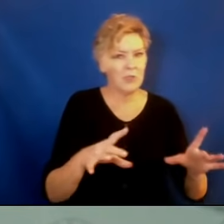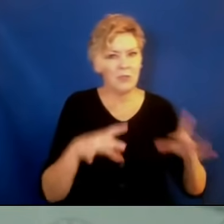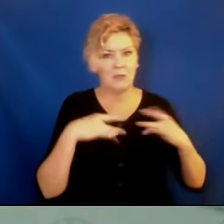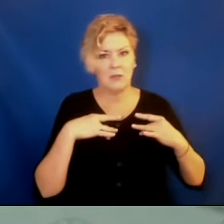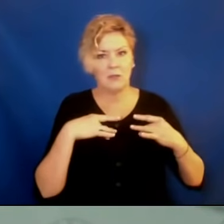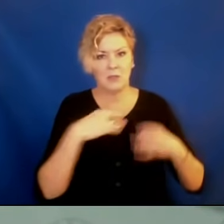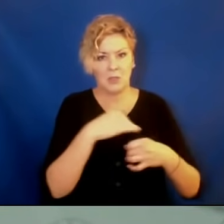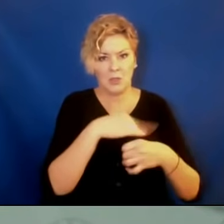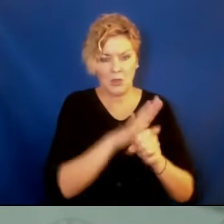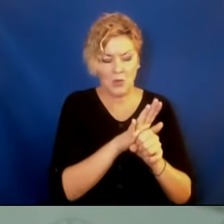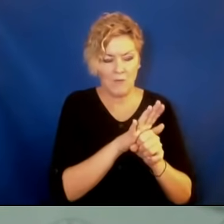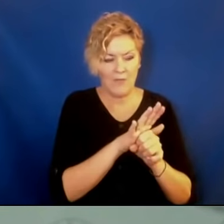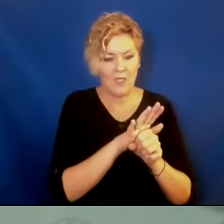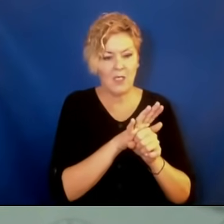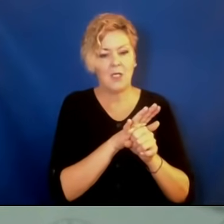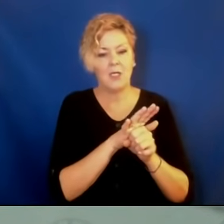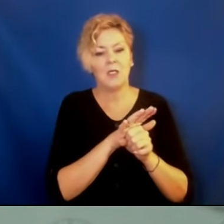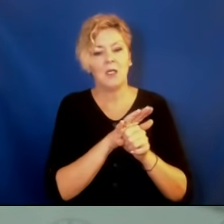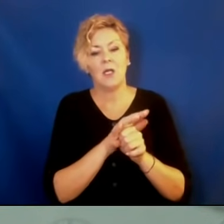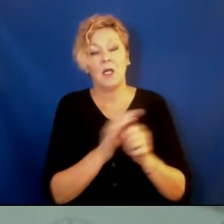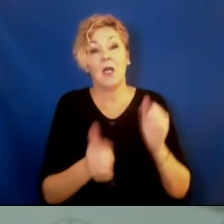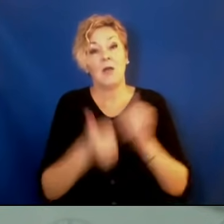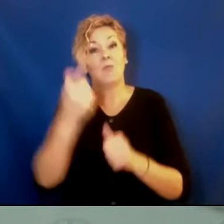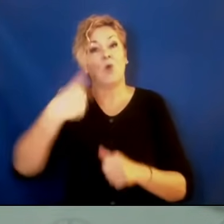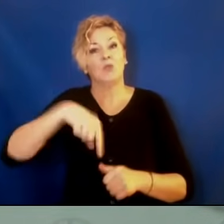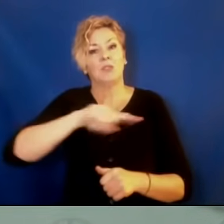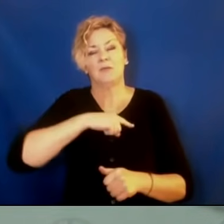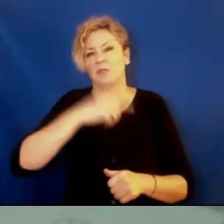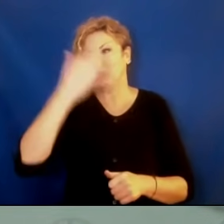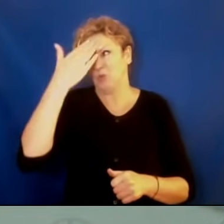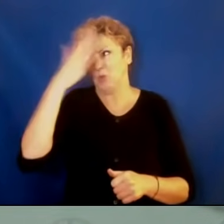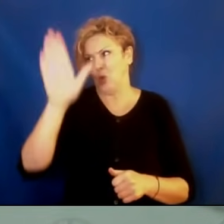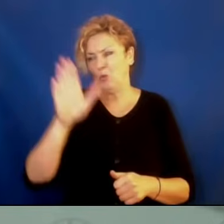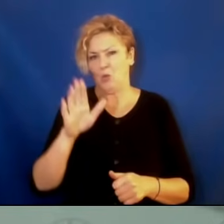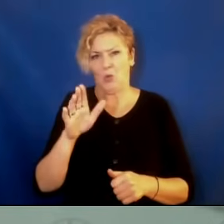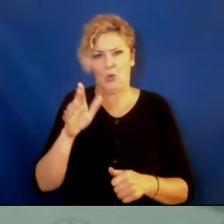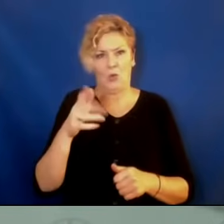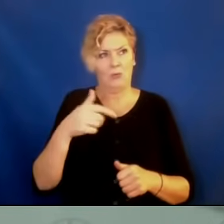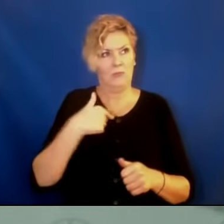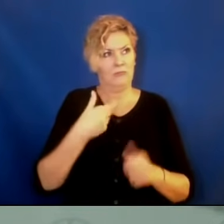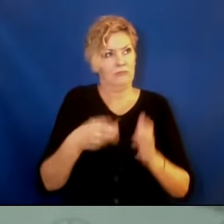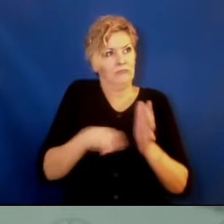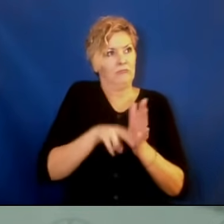may not be possible but we have good indication that is not a major source of transmission.